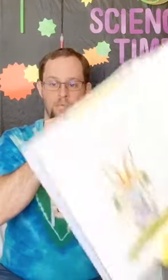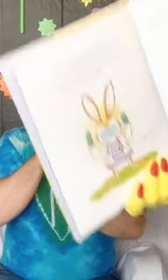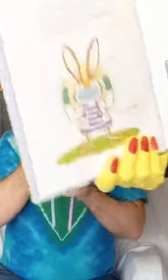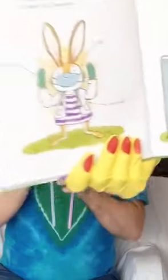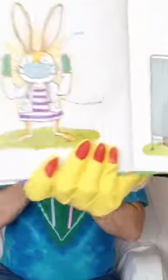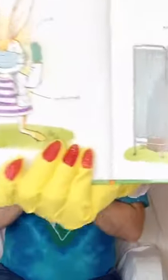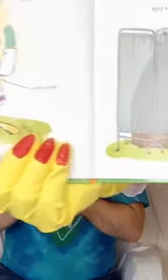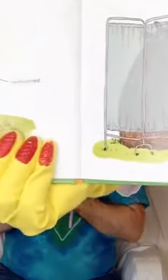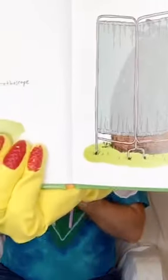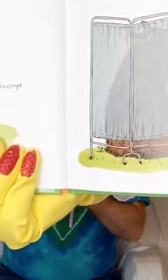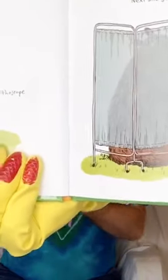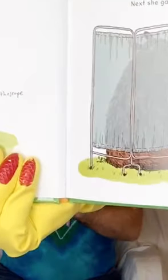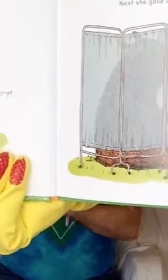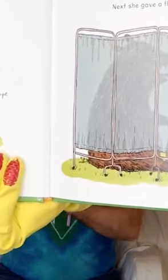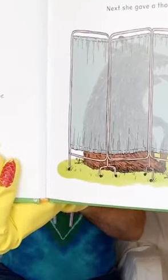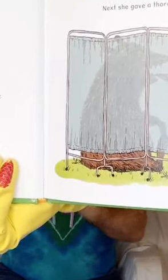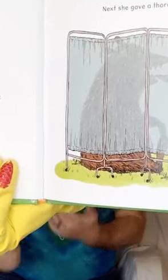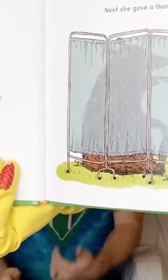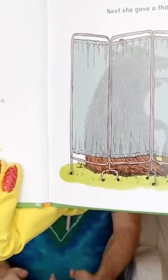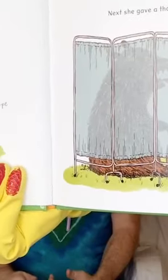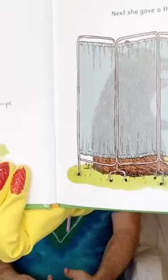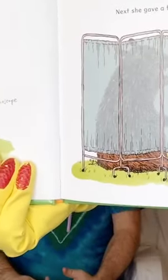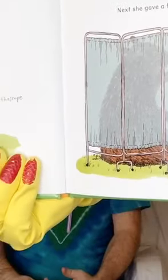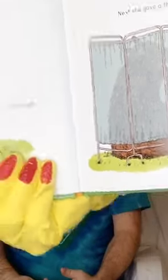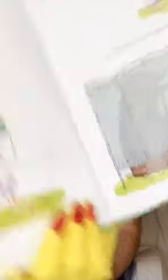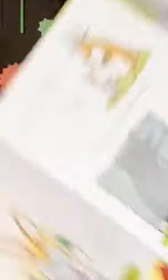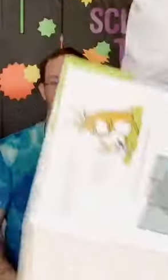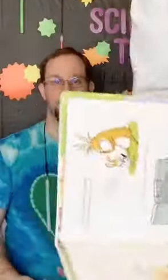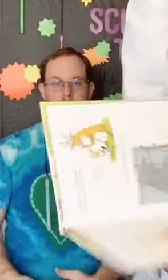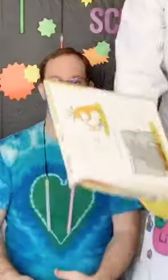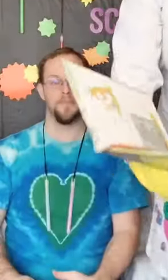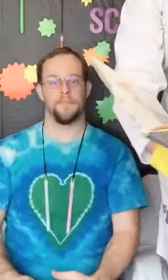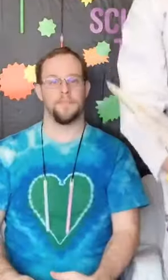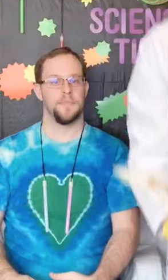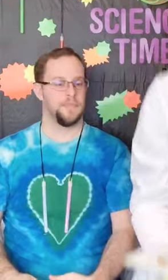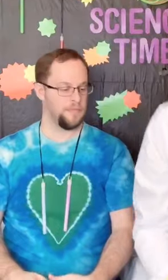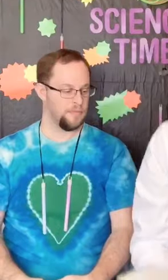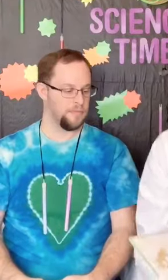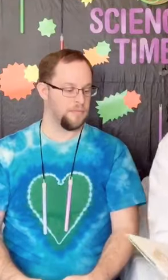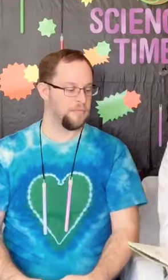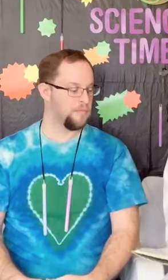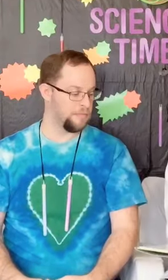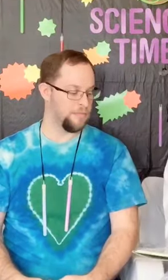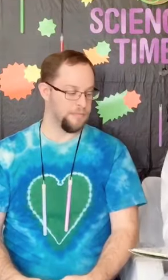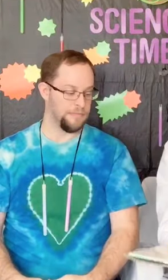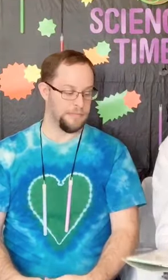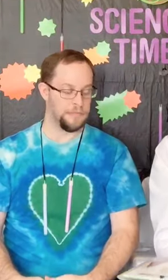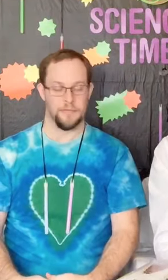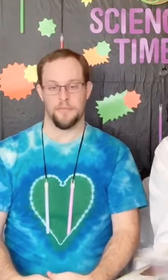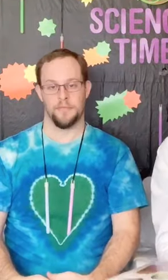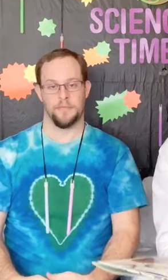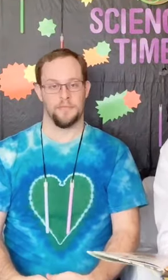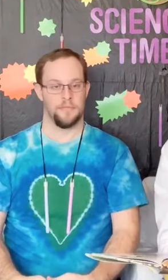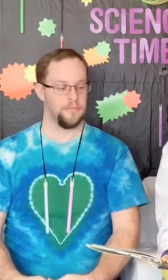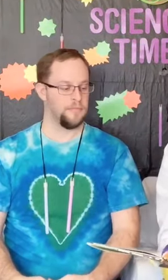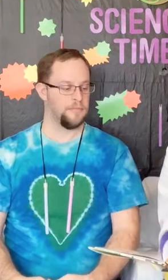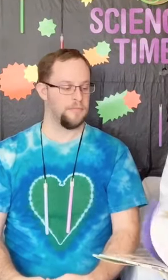So here's the medical exam. But the bear is behind the sheet because sometimes that can be a very personal time.